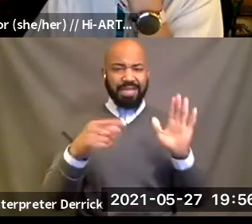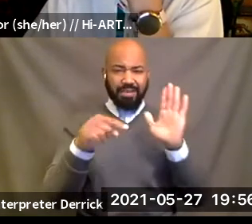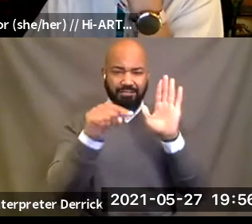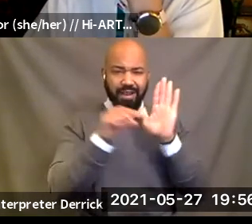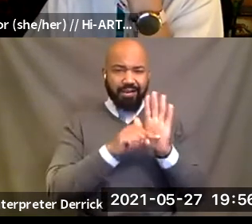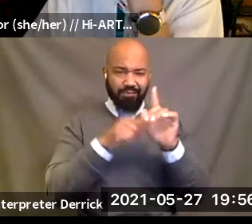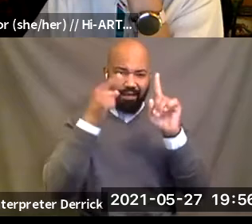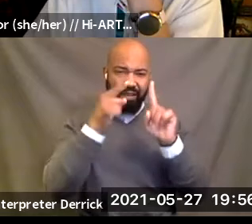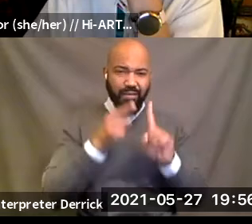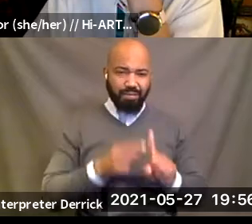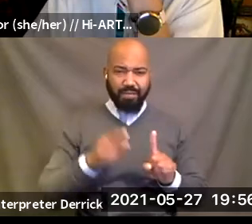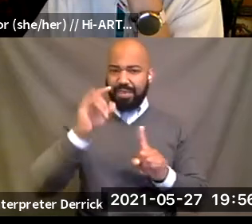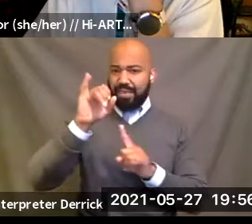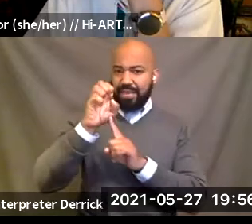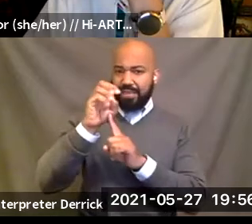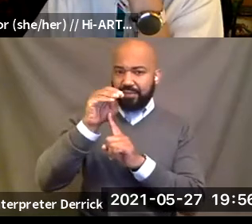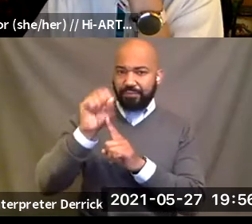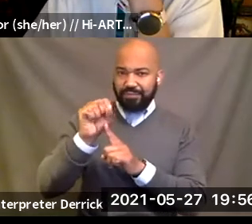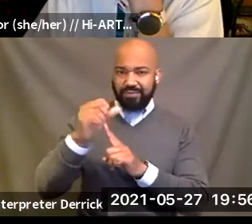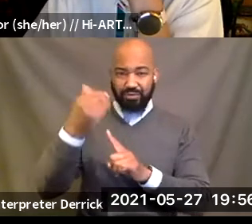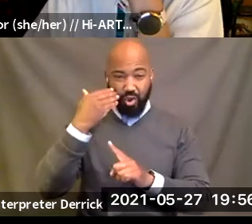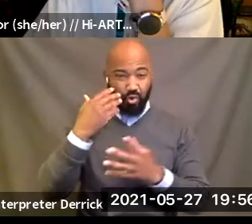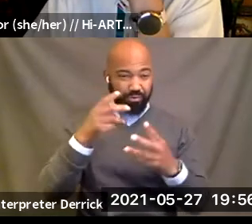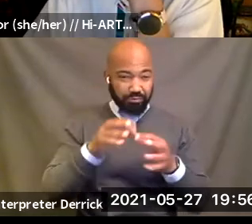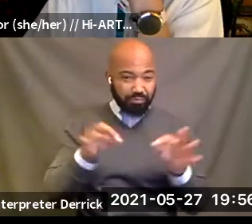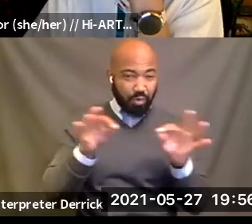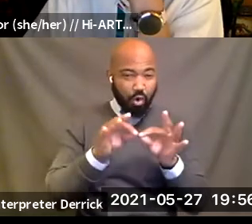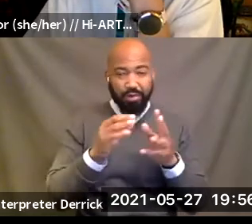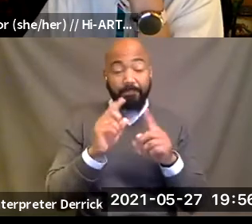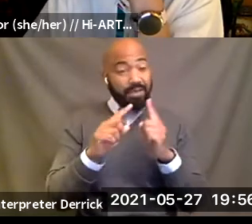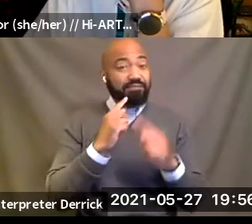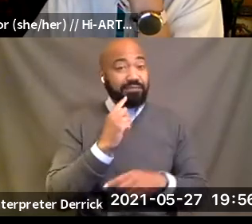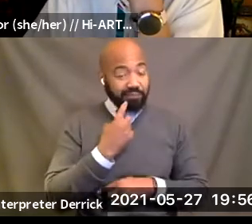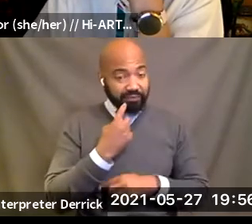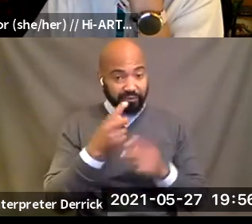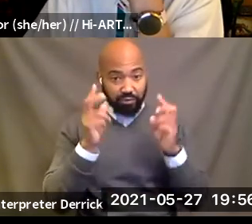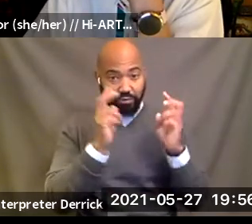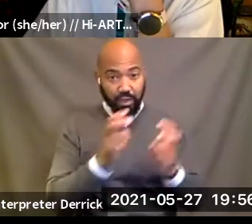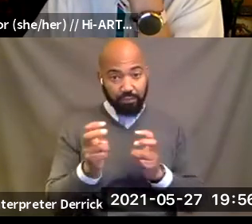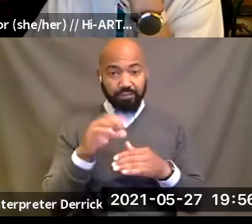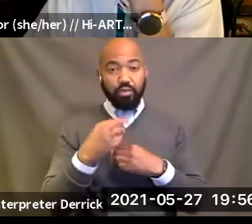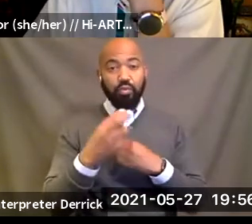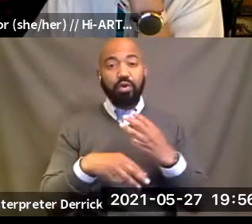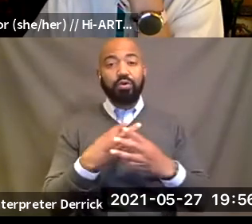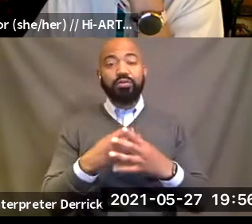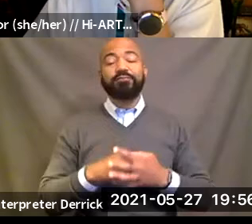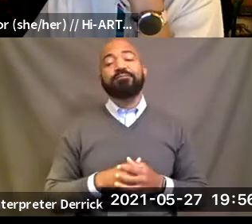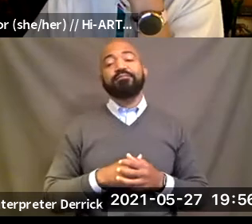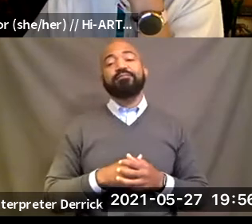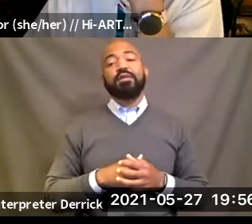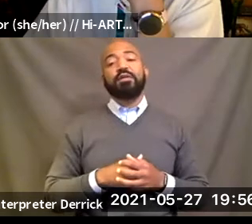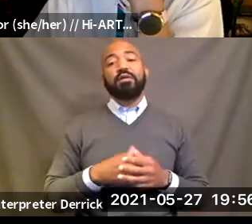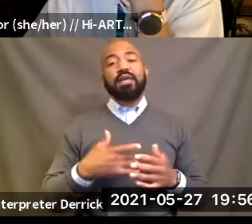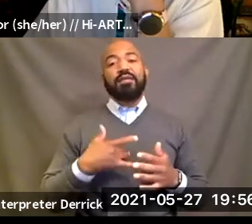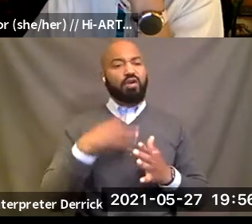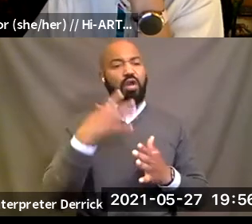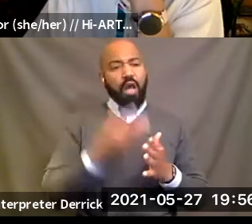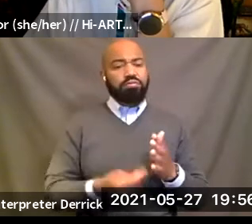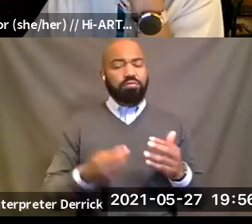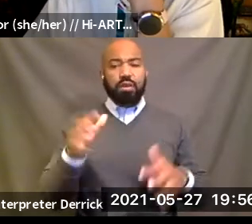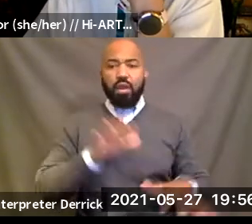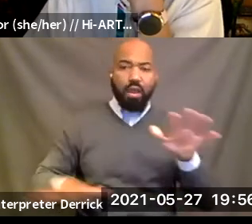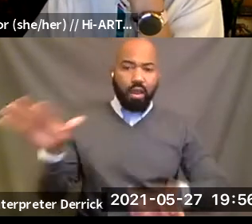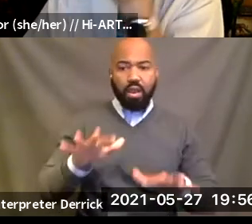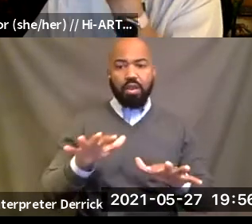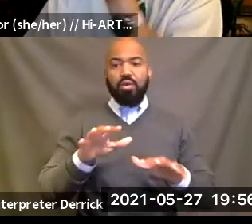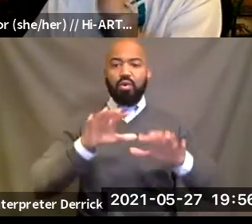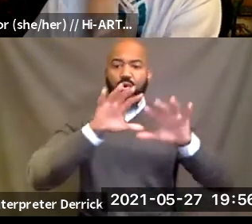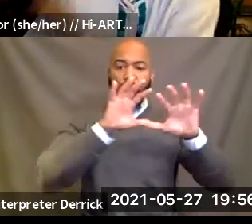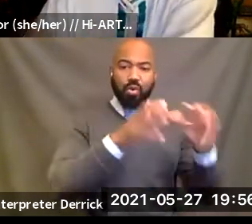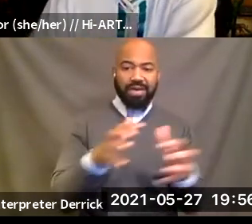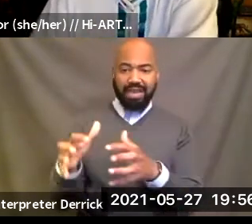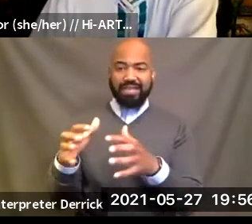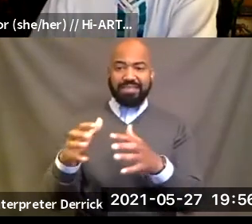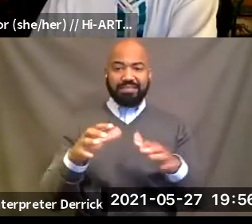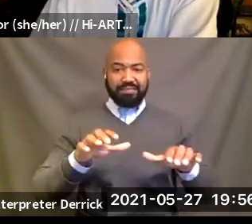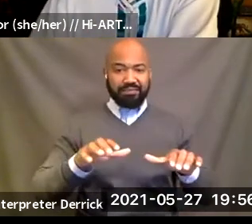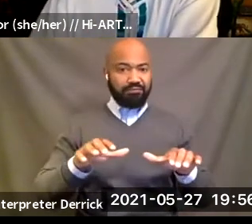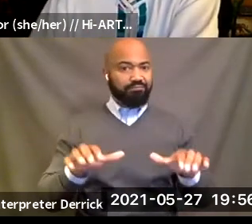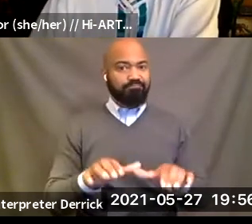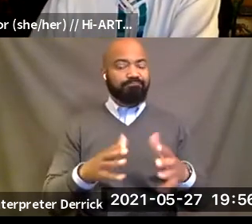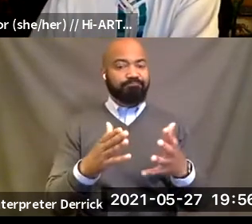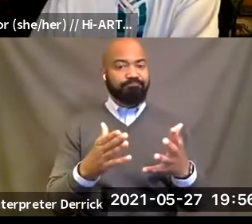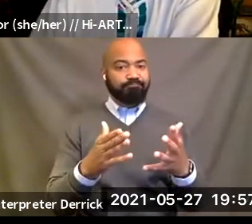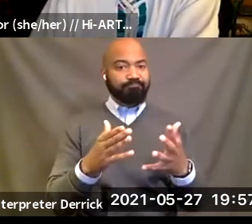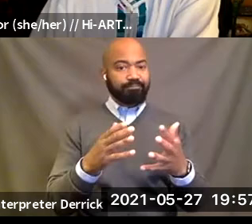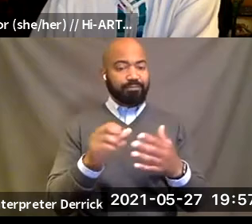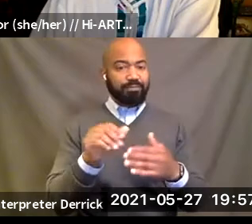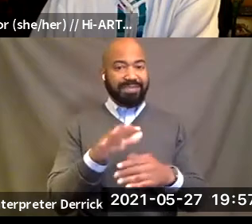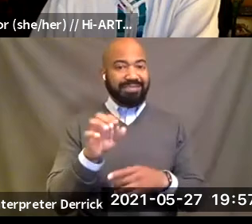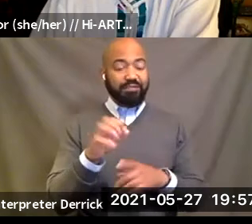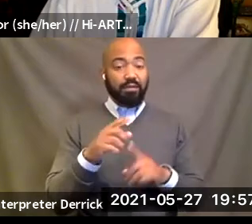Leah (she/her): To X through xen and that's not all we're connected through or connected through like cottage core which I now know about and many other things, but it's just it's nice to have a holder or a container for that connection, and I think the xen.